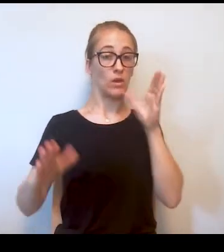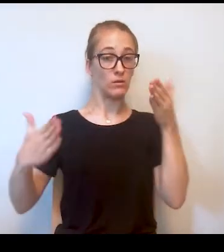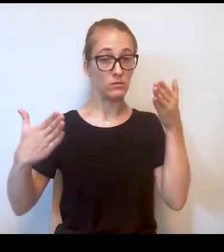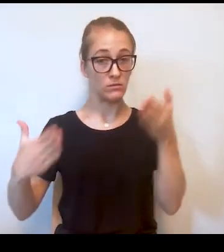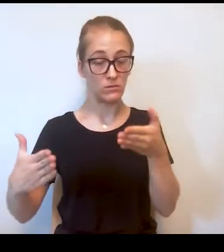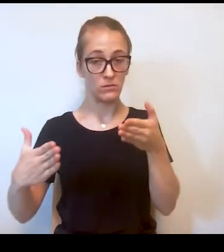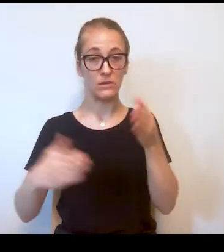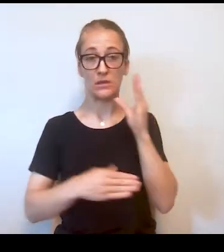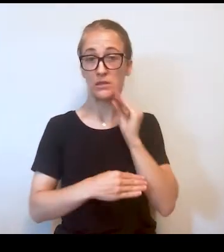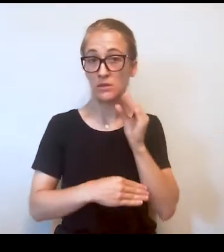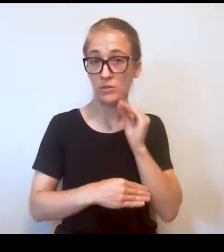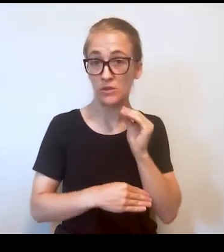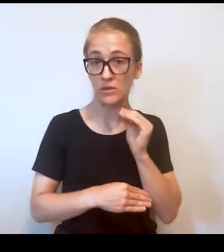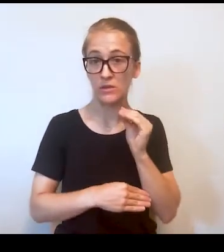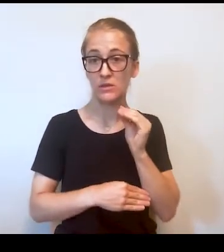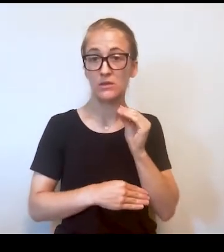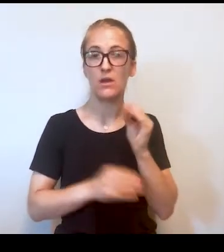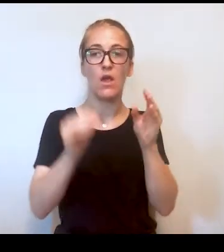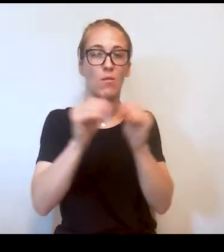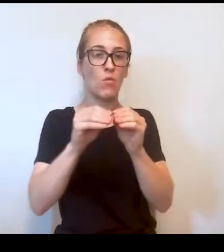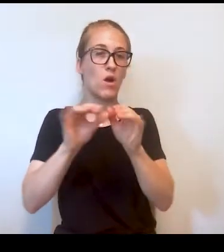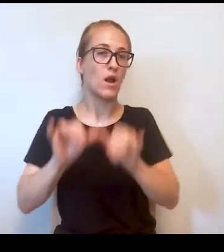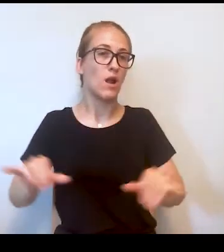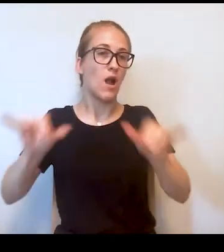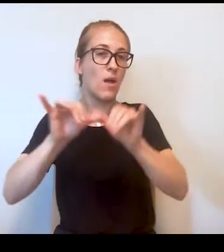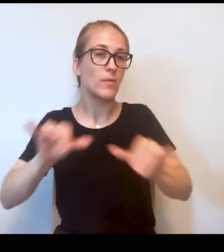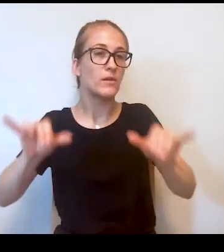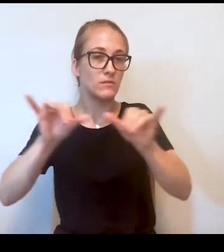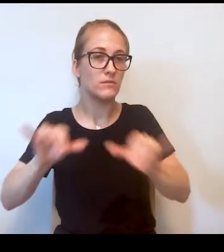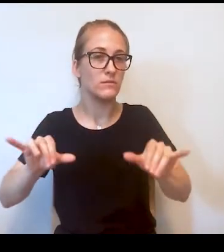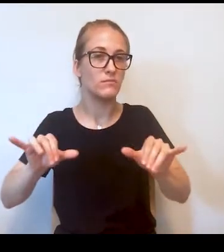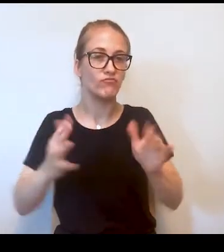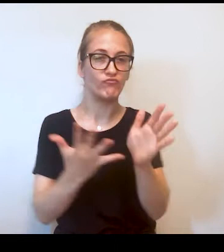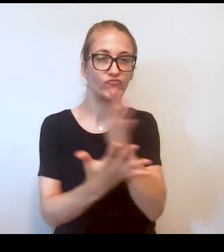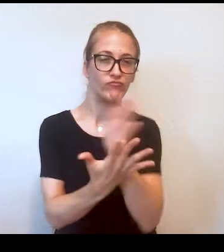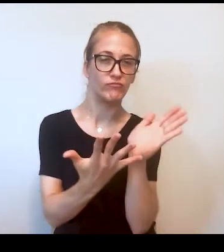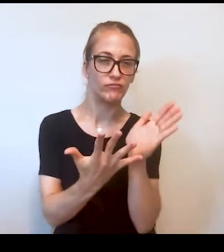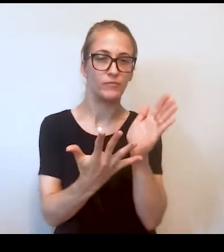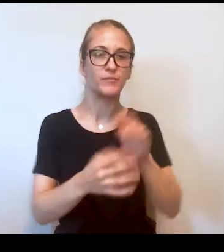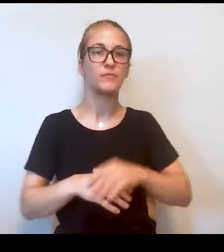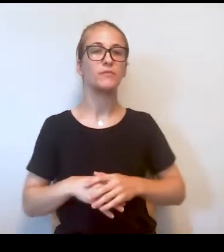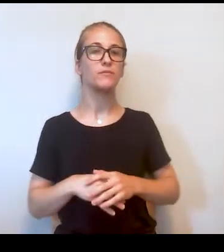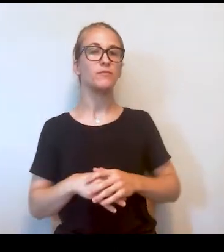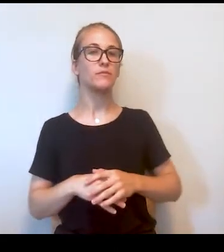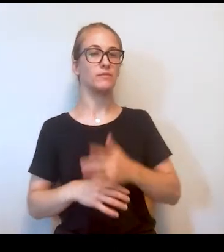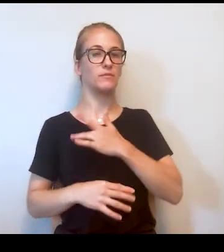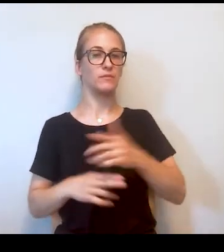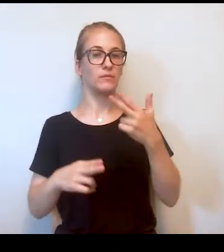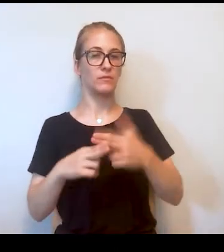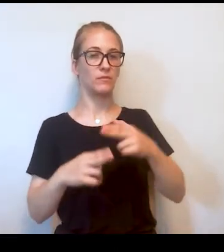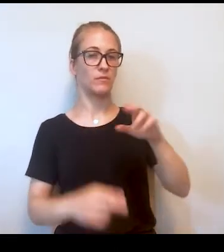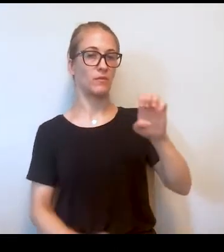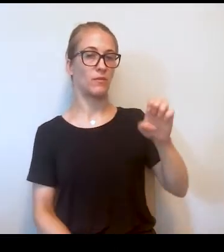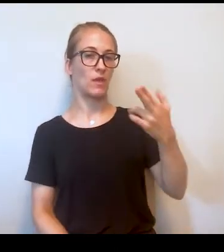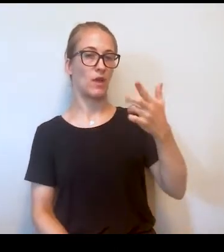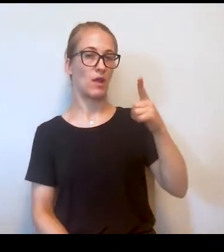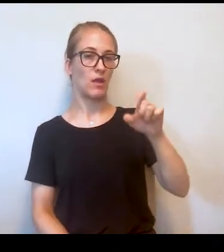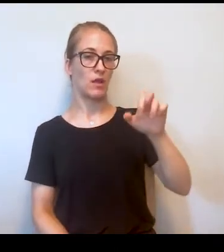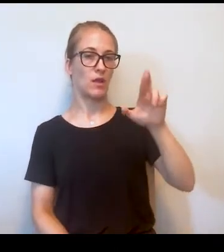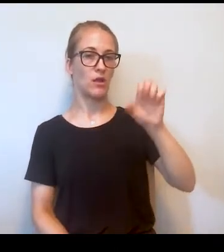are the more common spectrum, often referred to as hypermobile Ehlers-Danlos syndrome